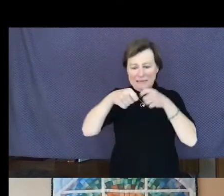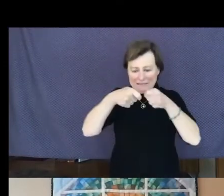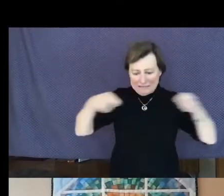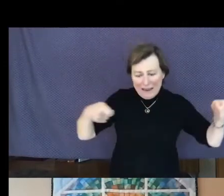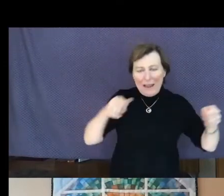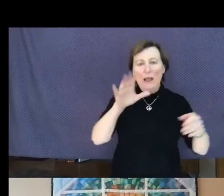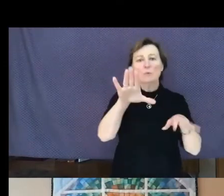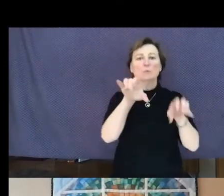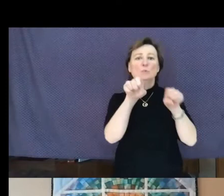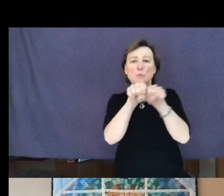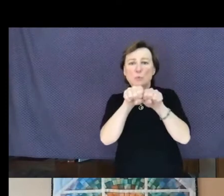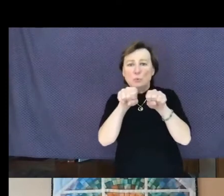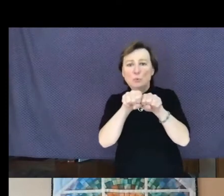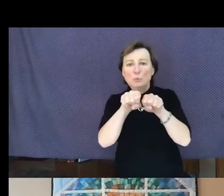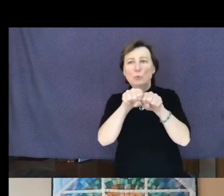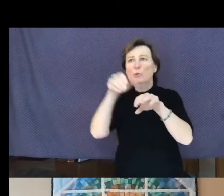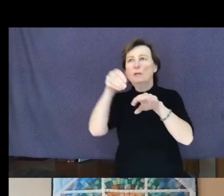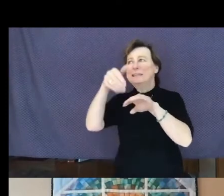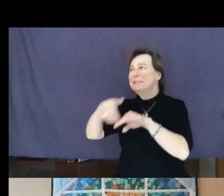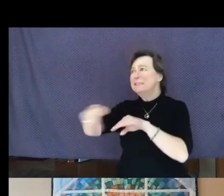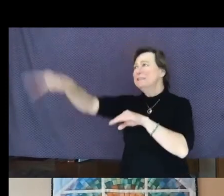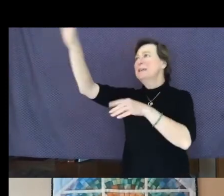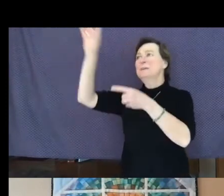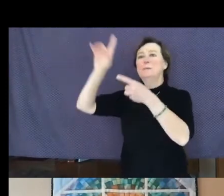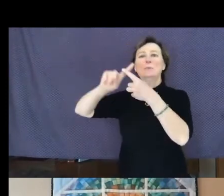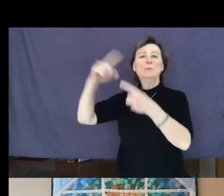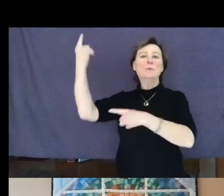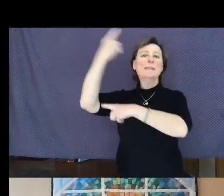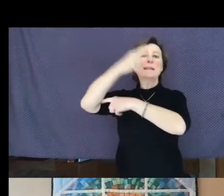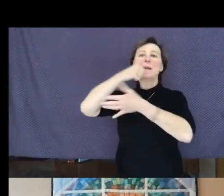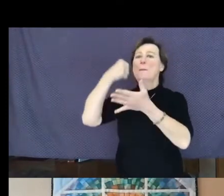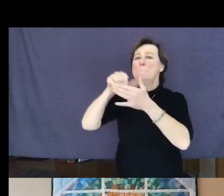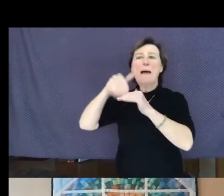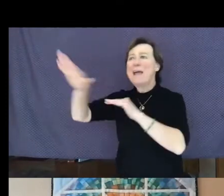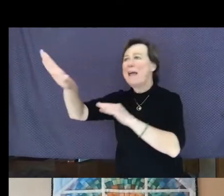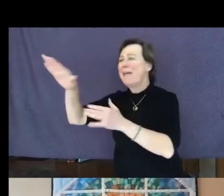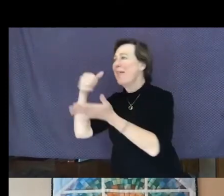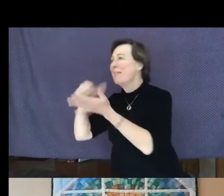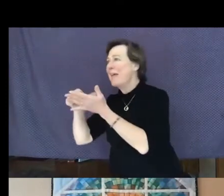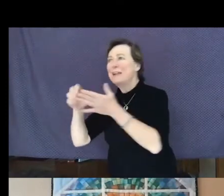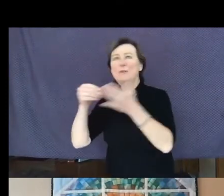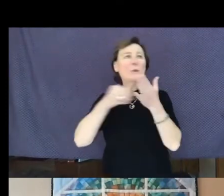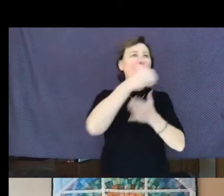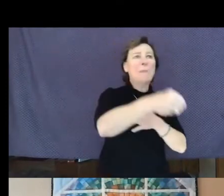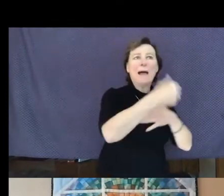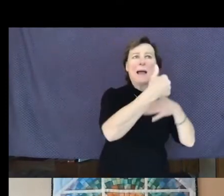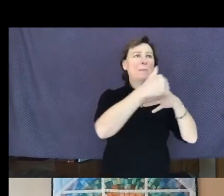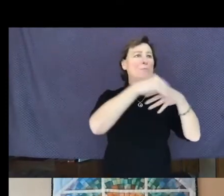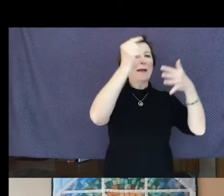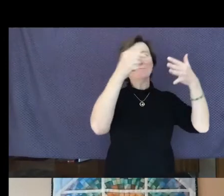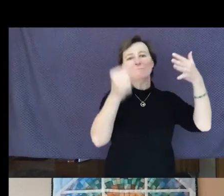you out into the day to mail letters and purchase bread. Only kindness